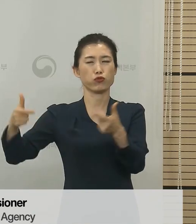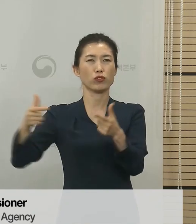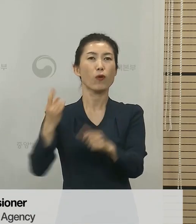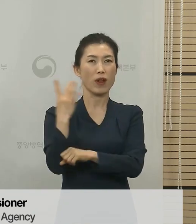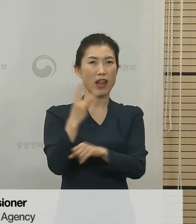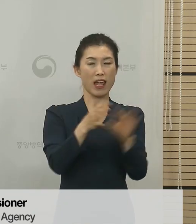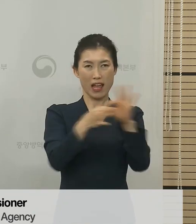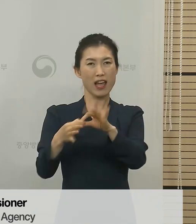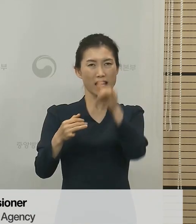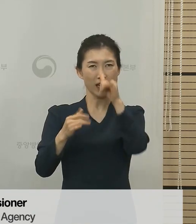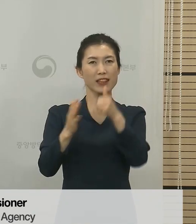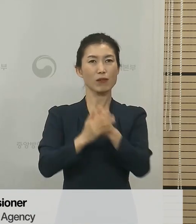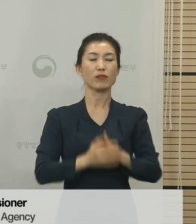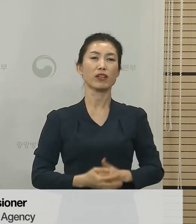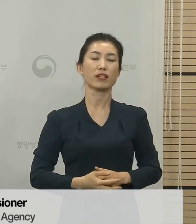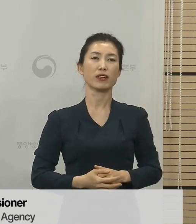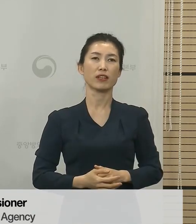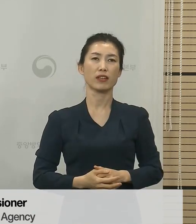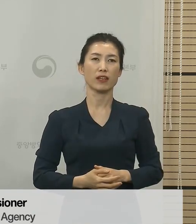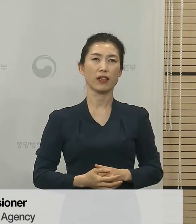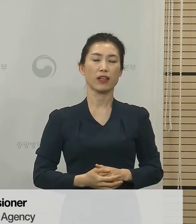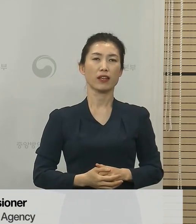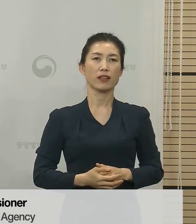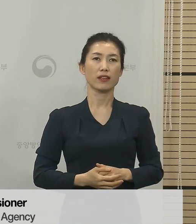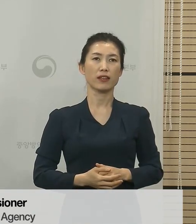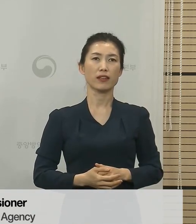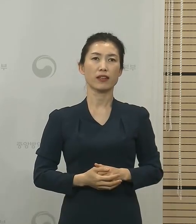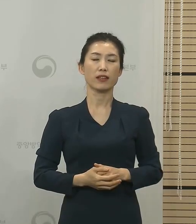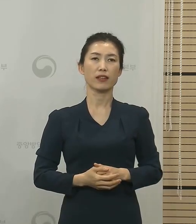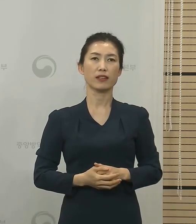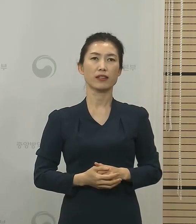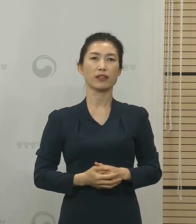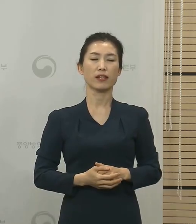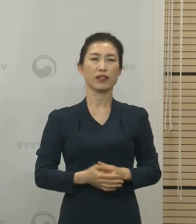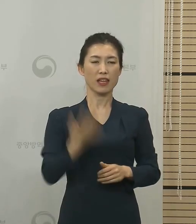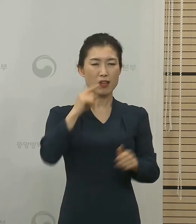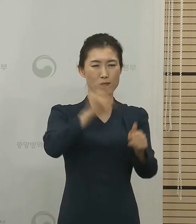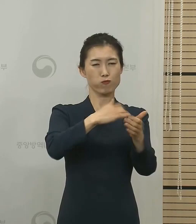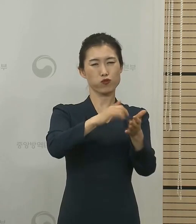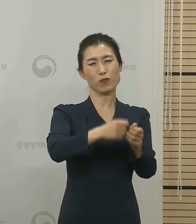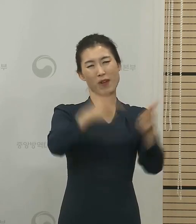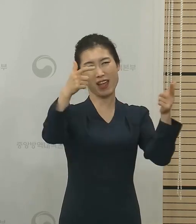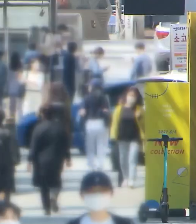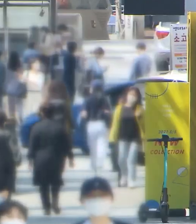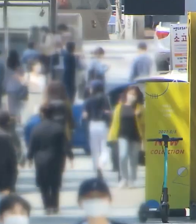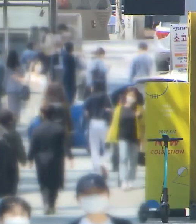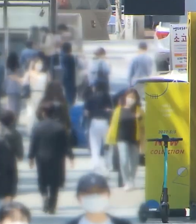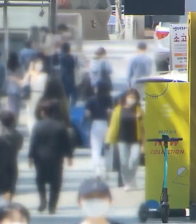strengthen the treatment system and preventive measures at high risk facilities."